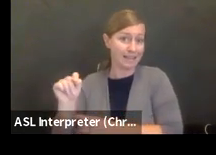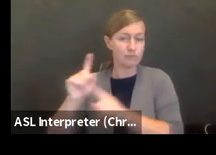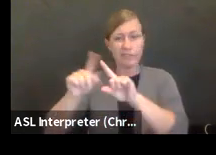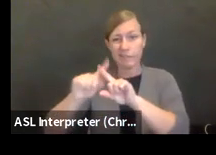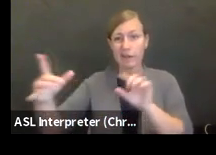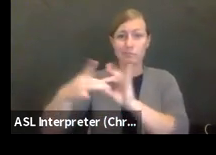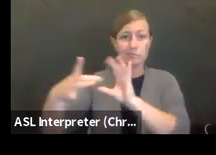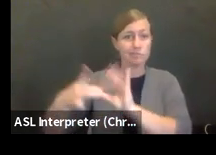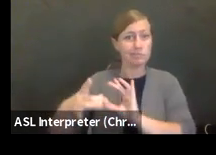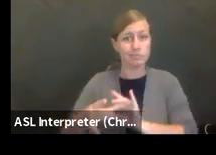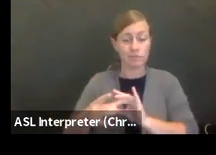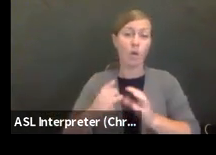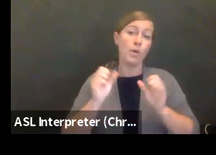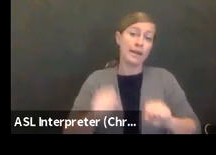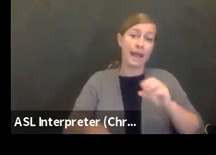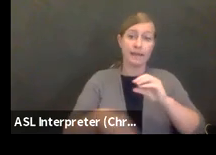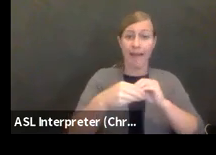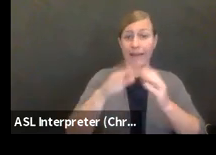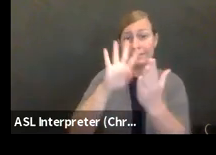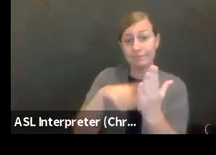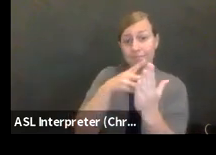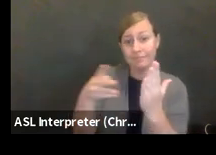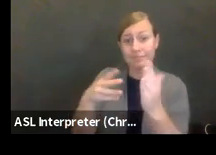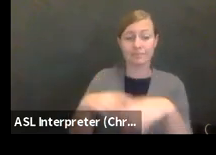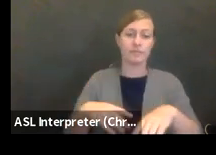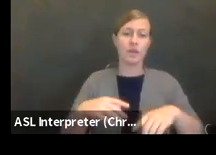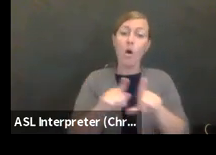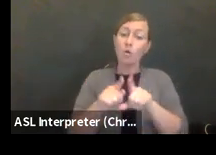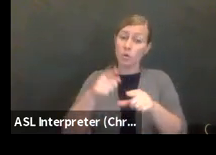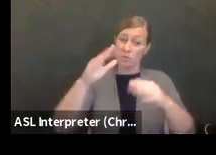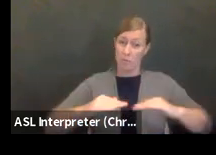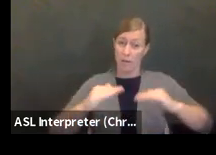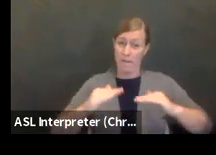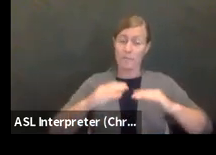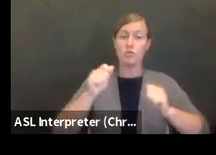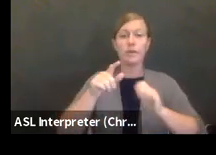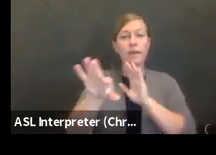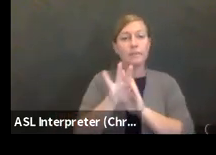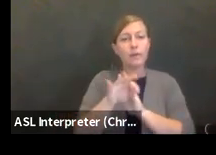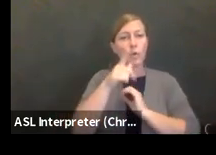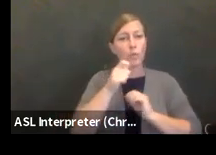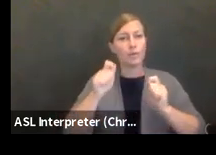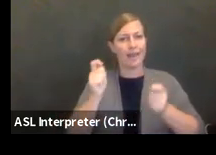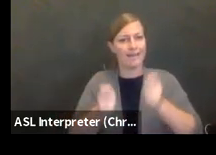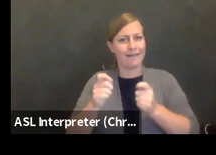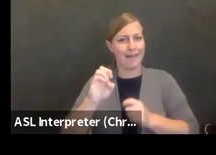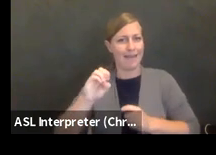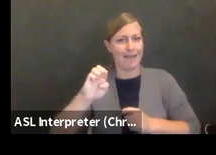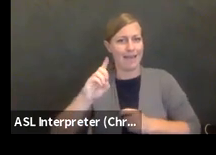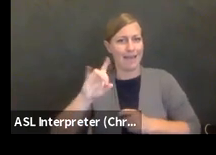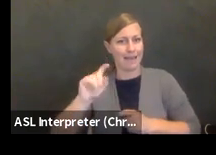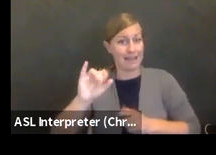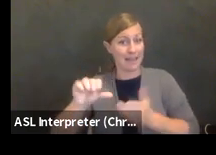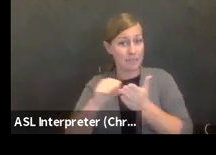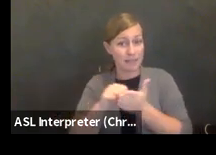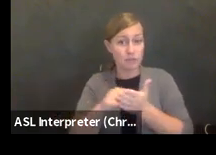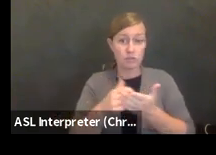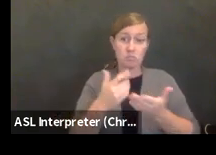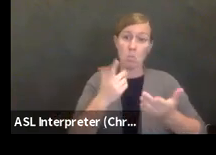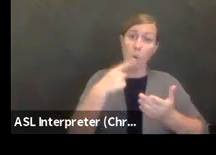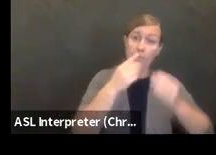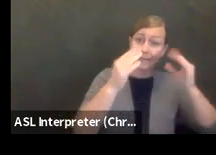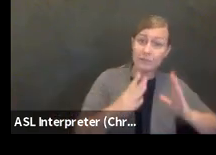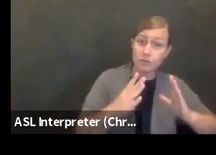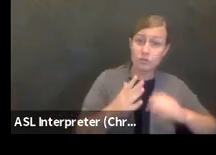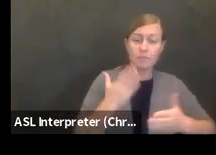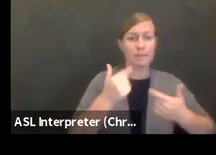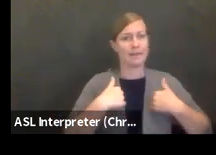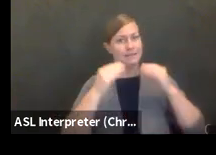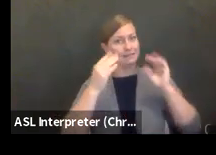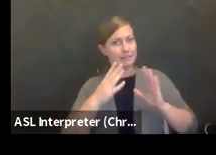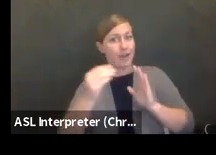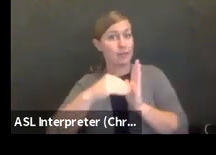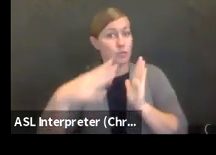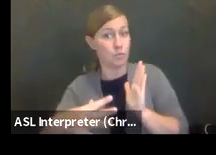ESD 112-- Kristina Wambold: I can also decide who can edit this page, I can have it be only the teacher teachers and students. Maybe we're building it together or anybody can edit this page.